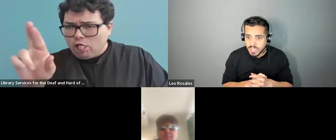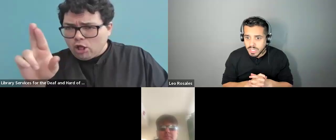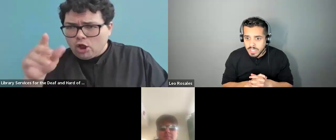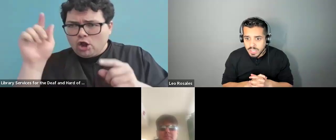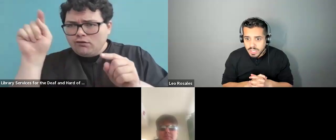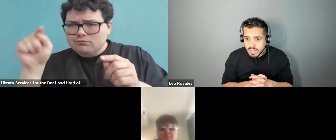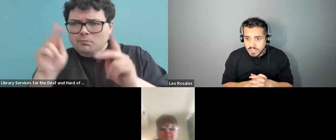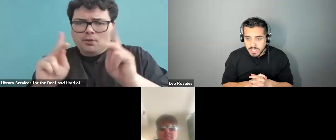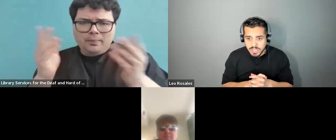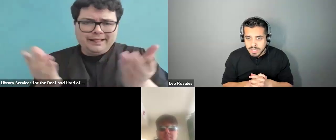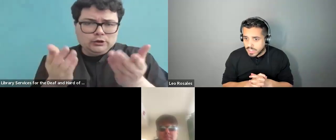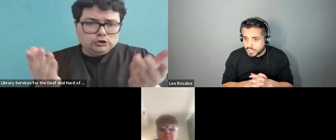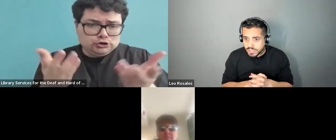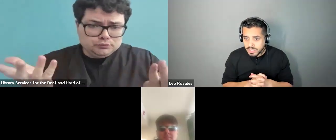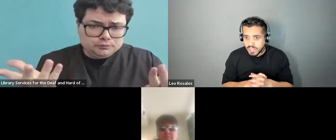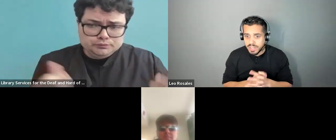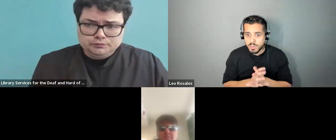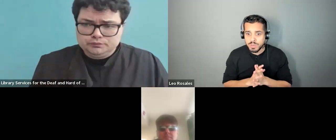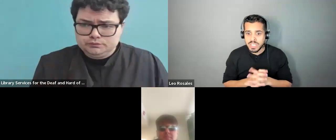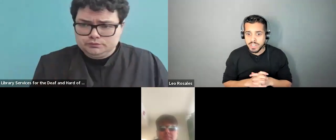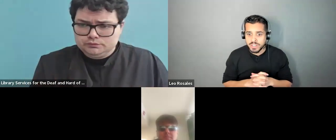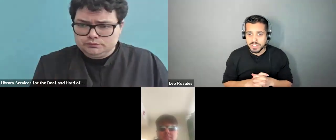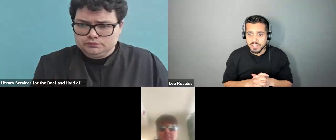Laura, Taylor, anyone who's here?